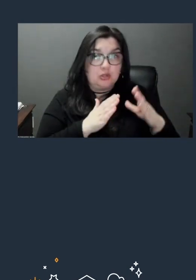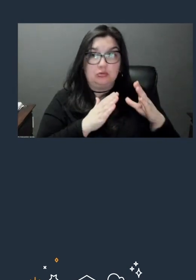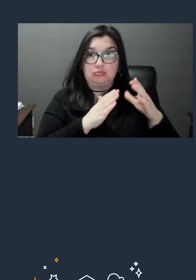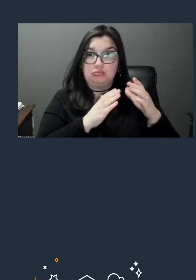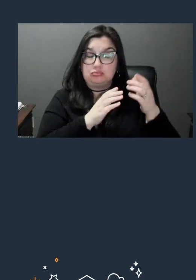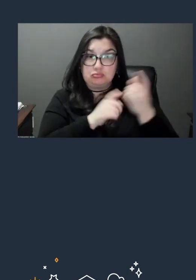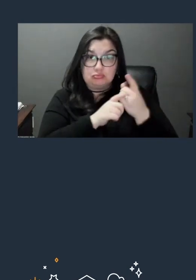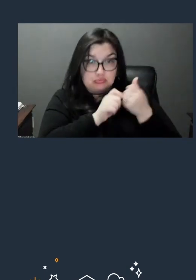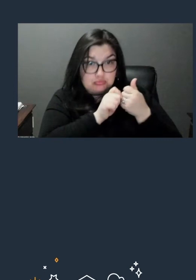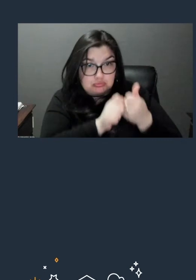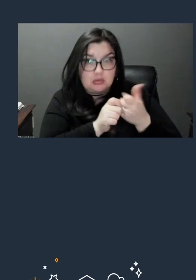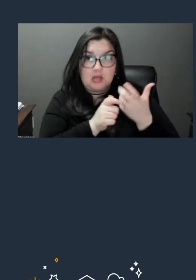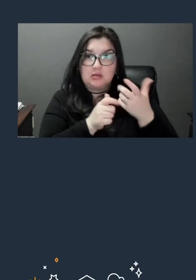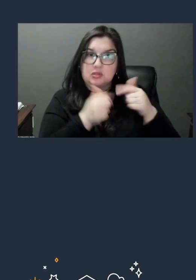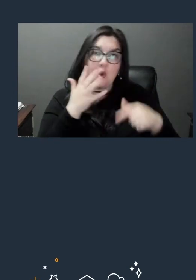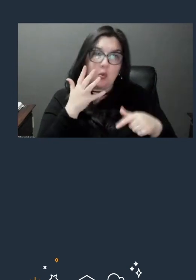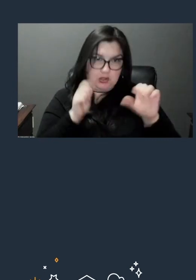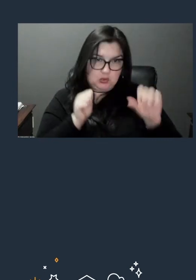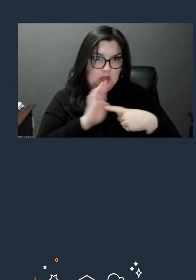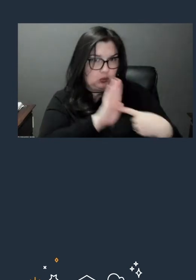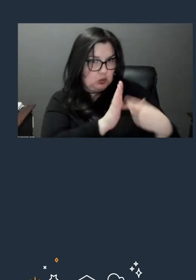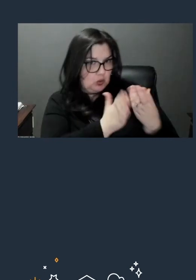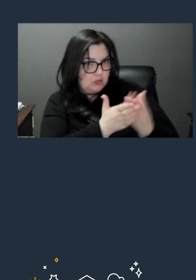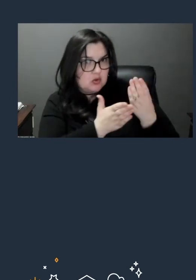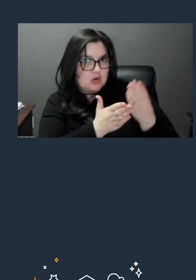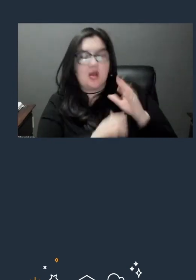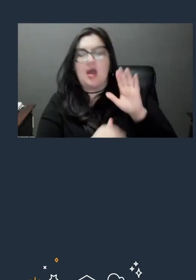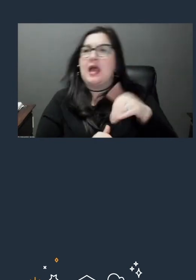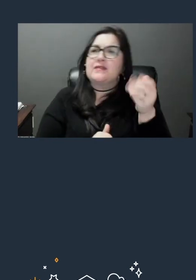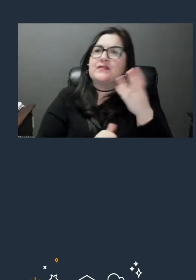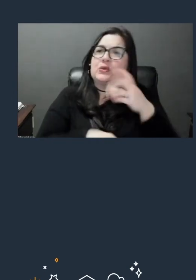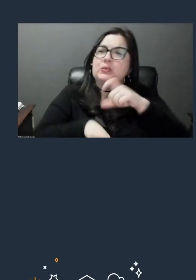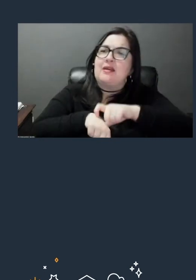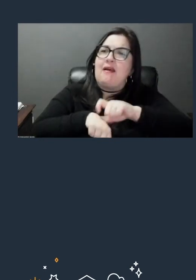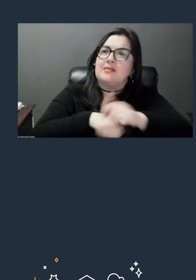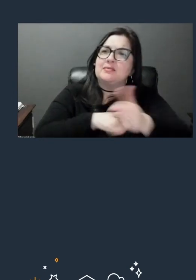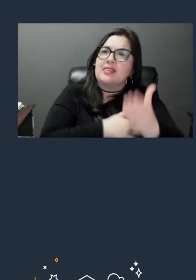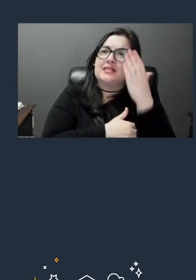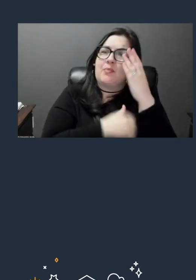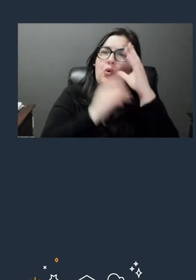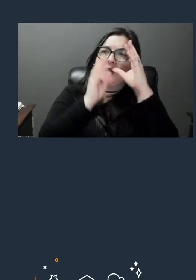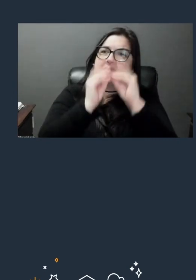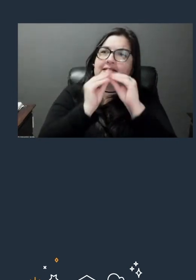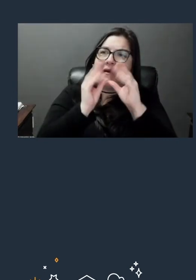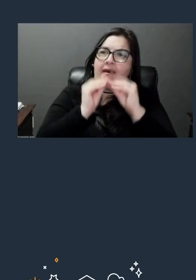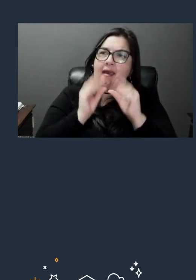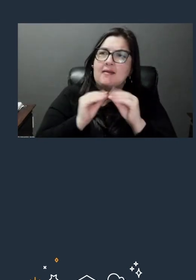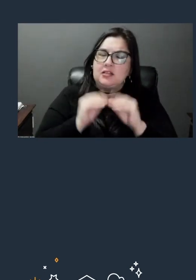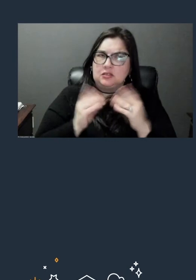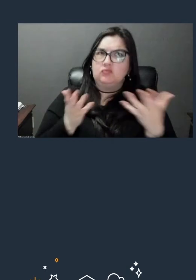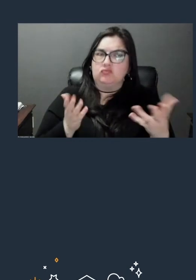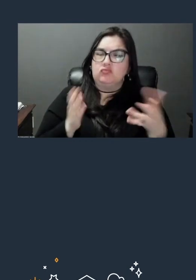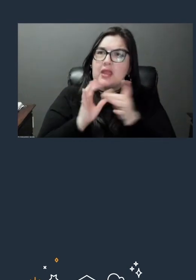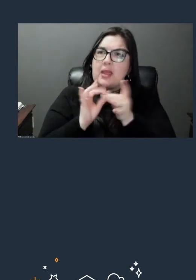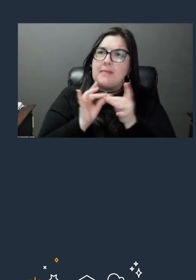Cool! And a couple of times this morning, in other sessions, we mentioned that we may have multiple AWS accounts, right?